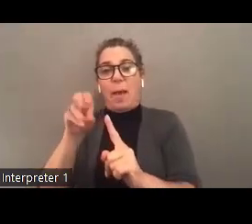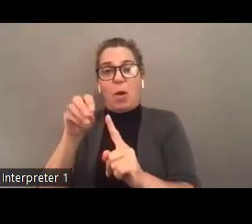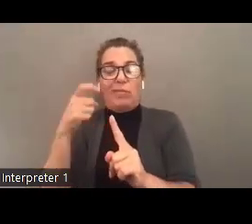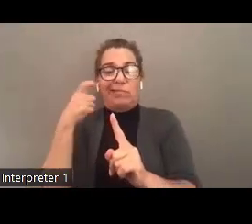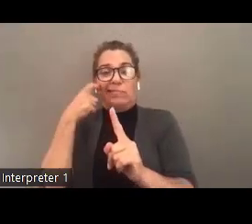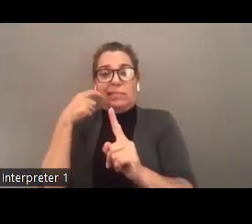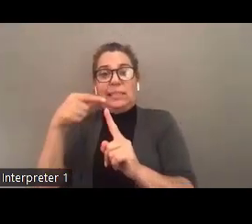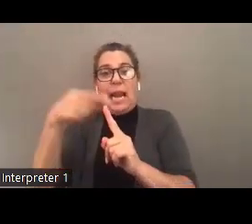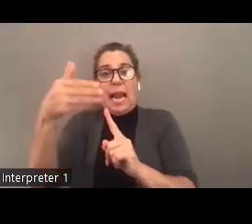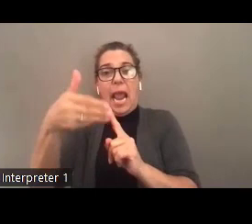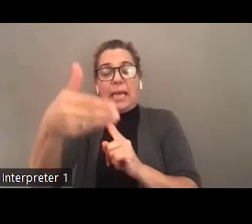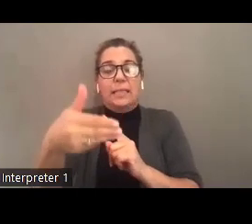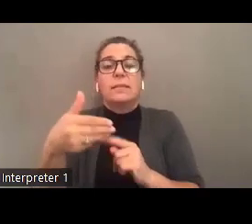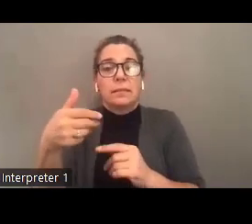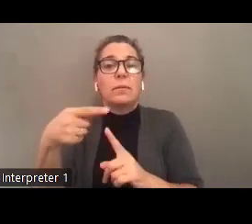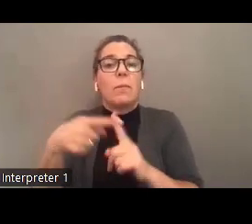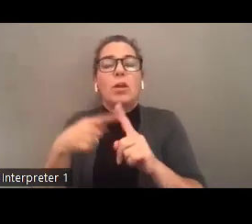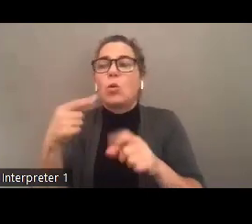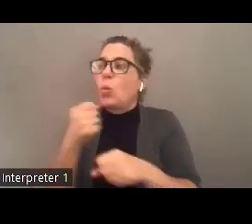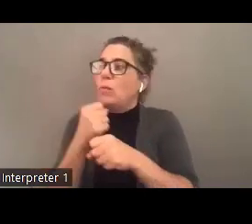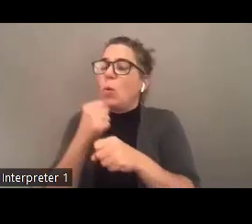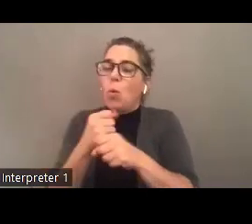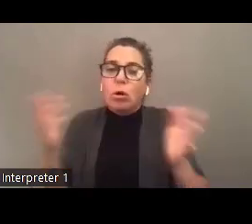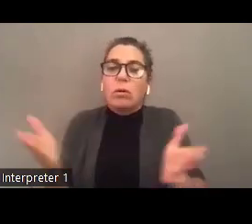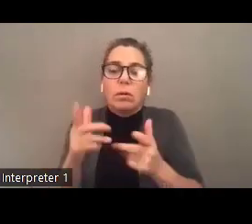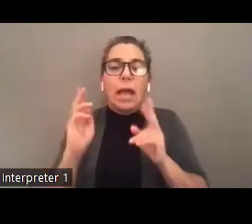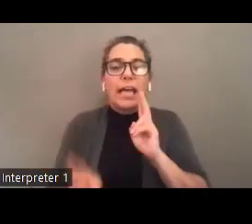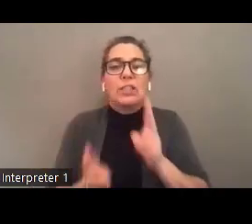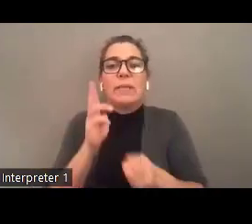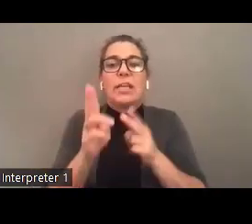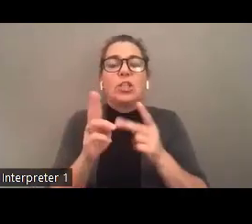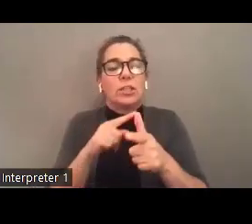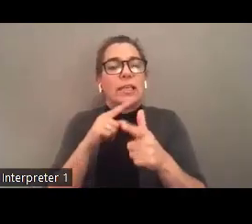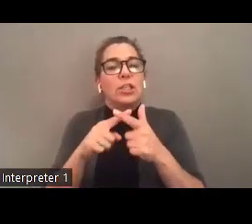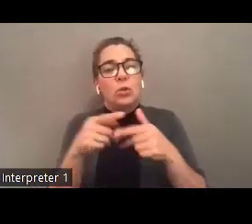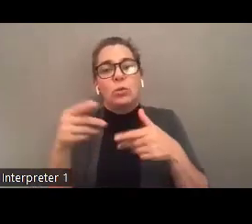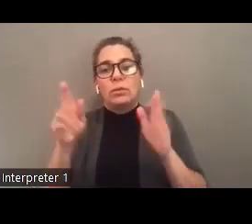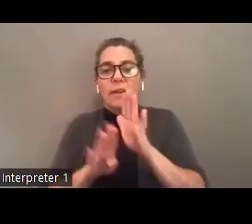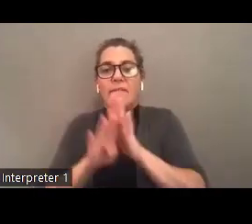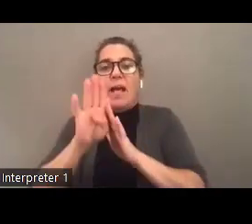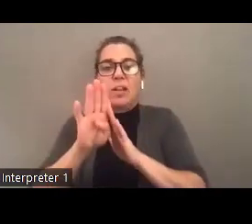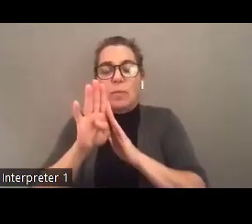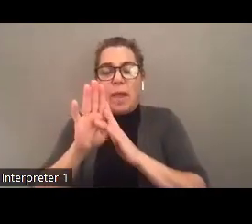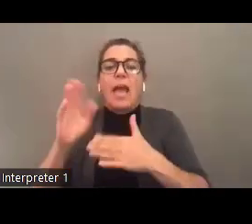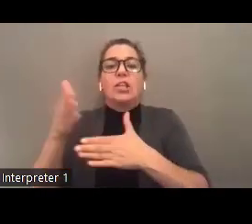NIH will work expeditiously to develop and share its plans for implementing the White House directives.